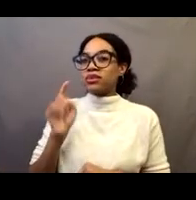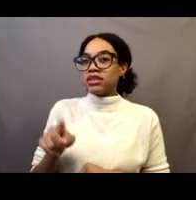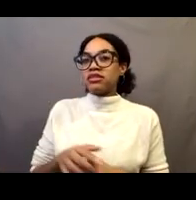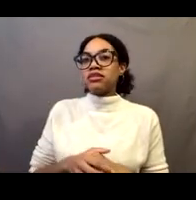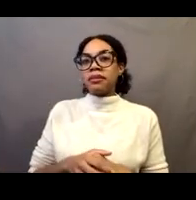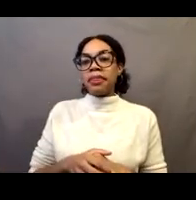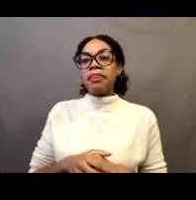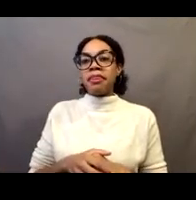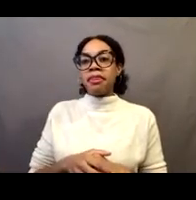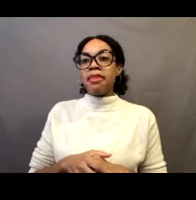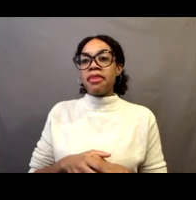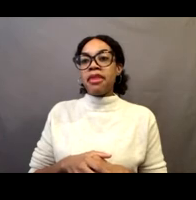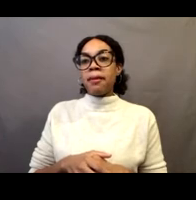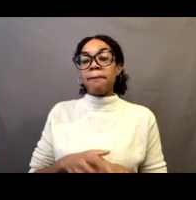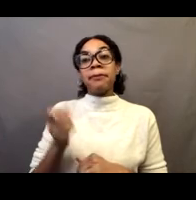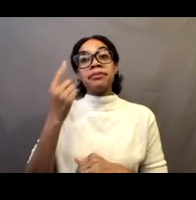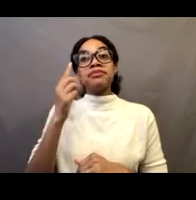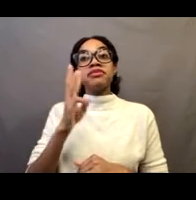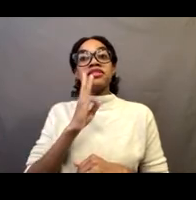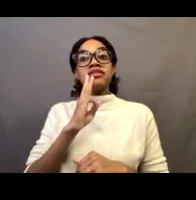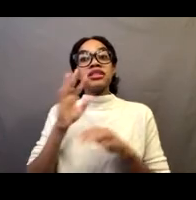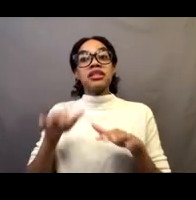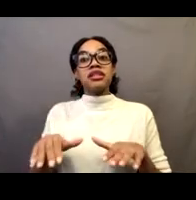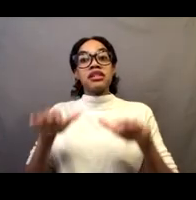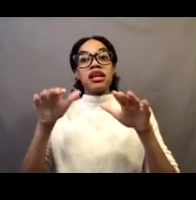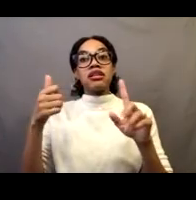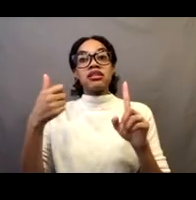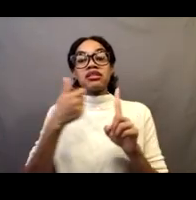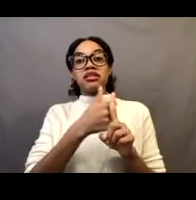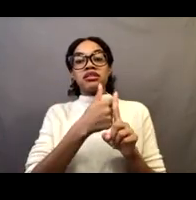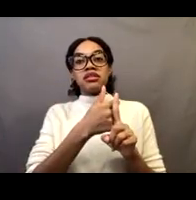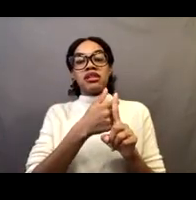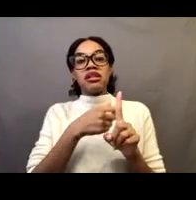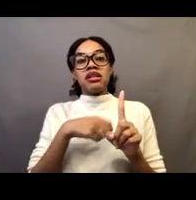of how flooding impacts your area by your experience